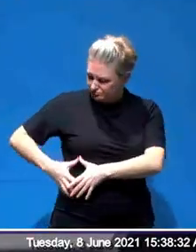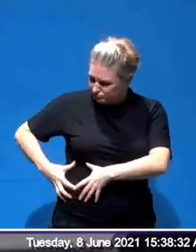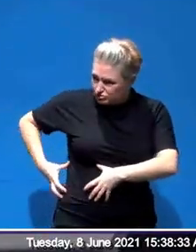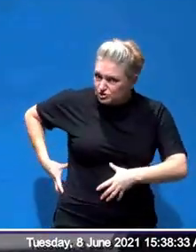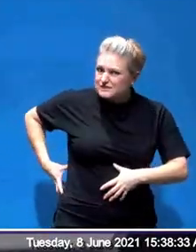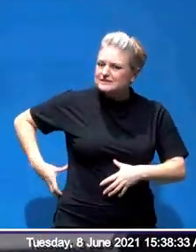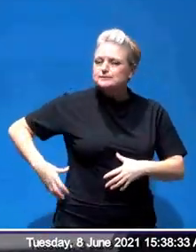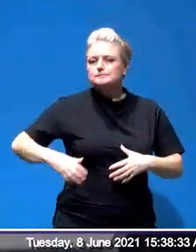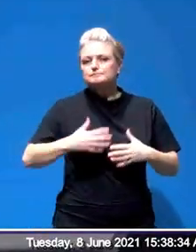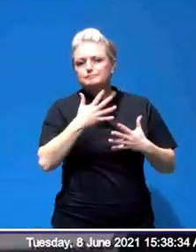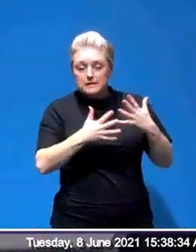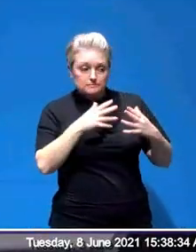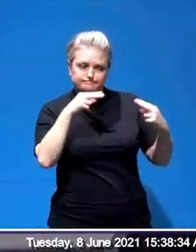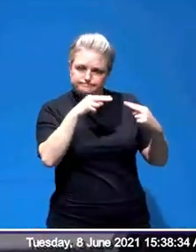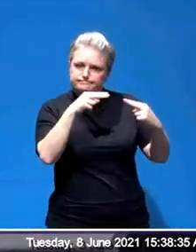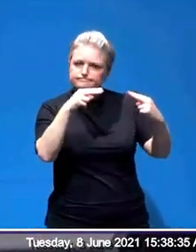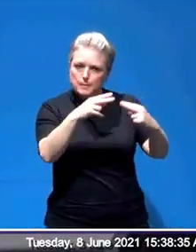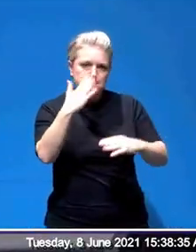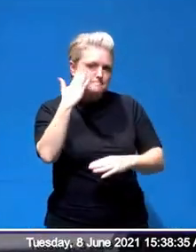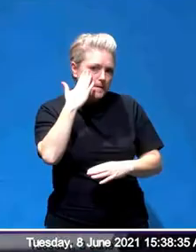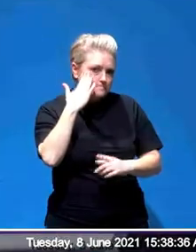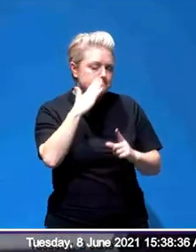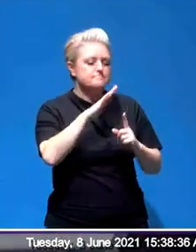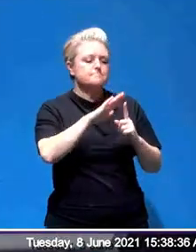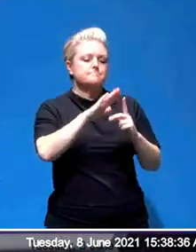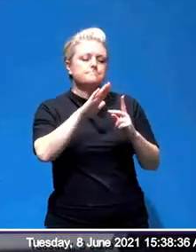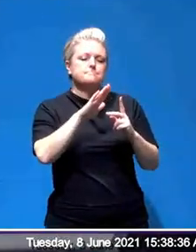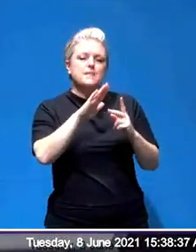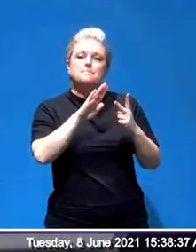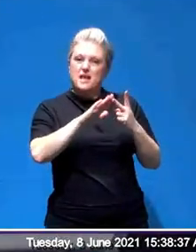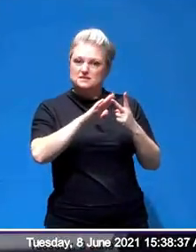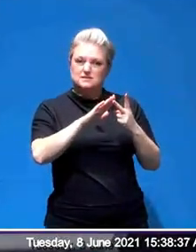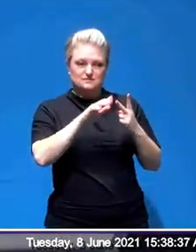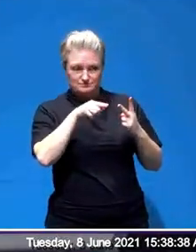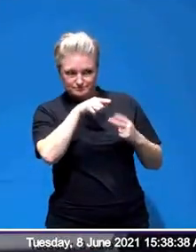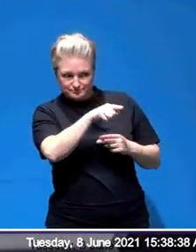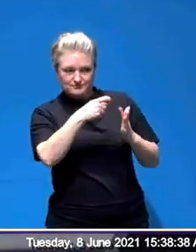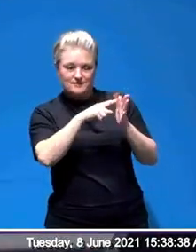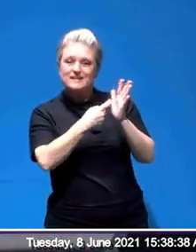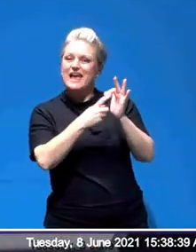I also have worked with Karen in a professional capacity as well.